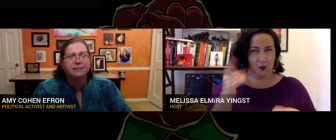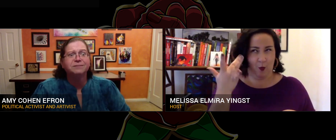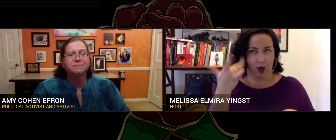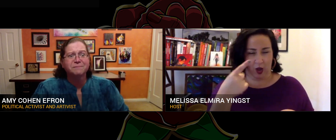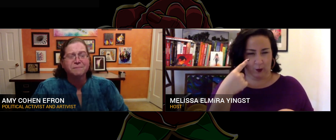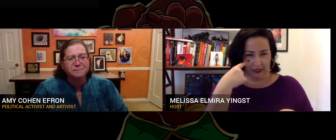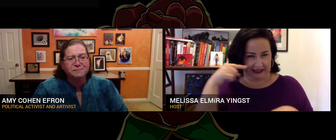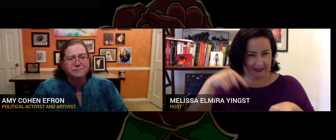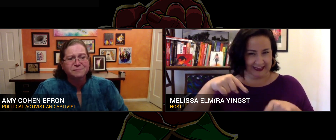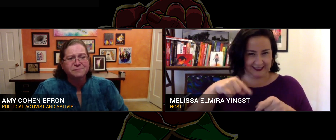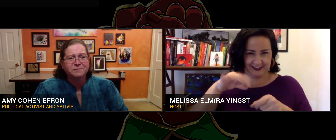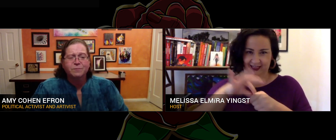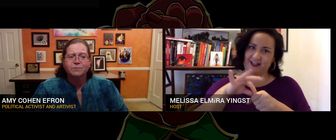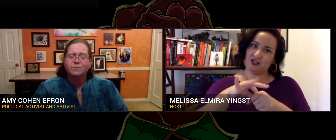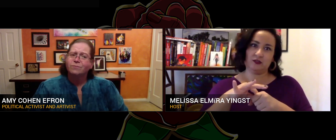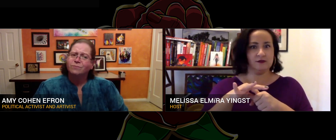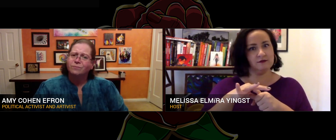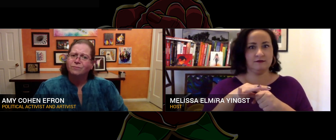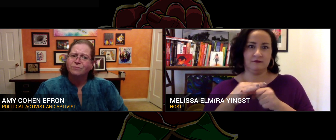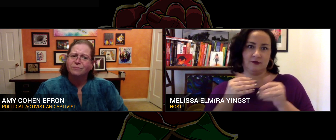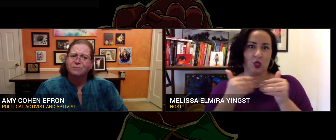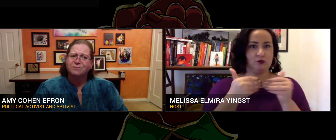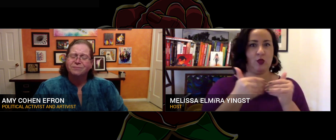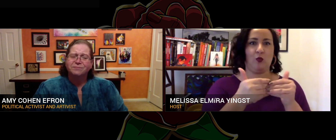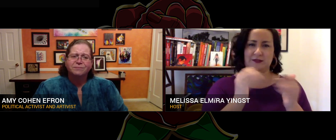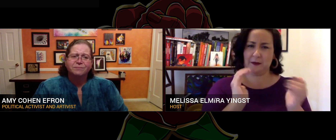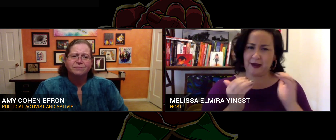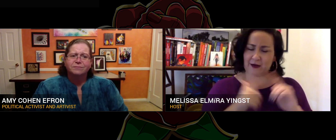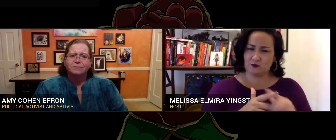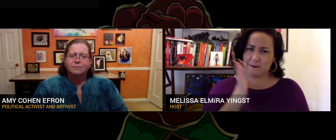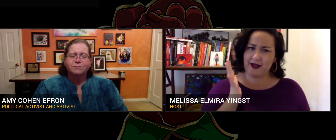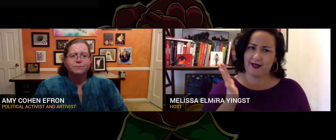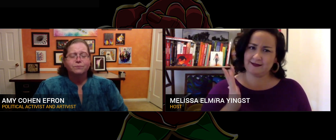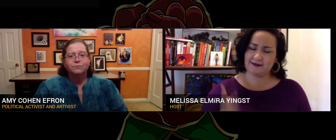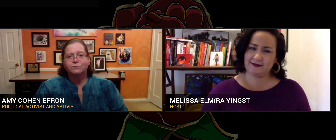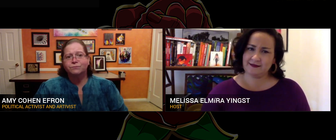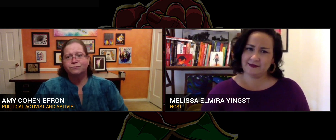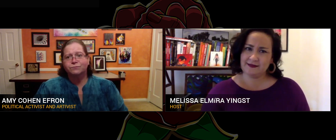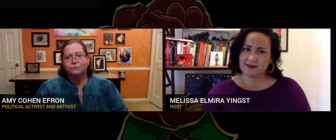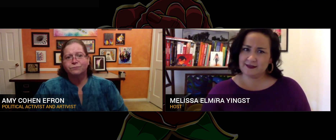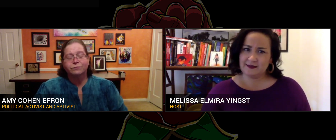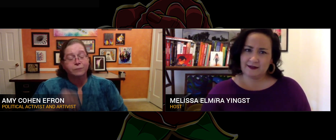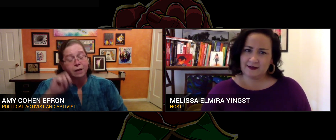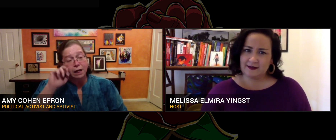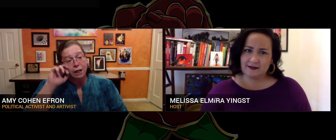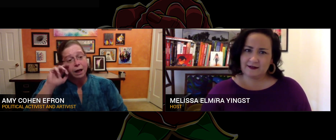Why do you think this election has so many close votes compared to what happened in the past?